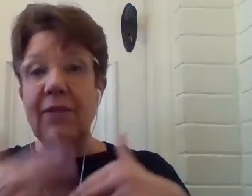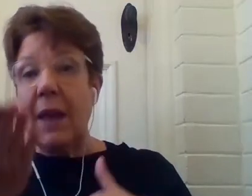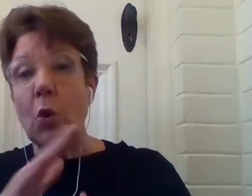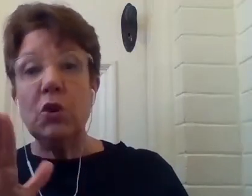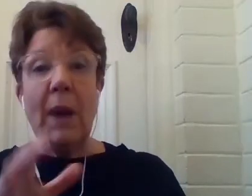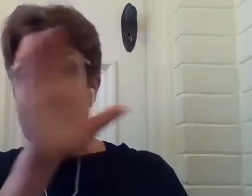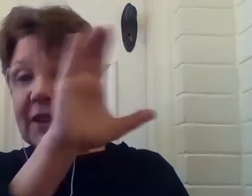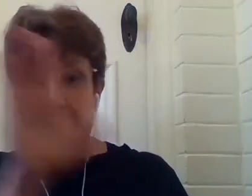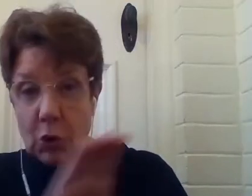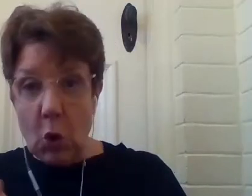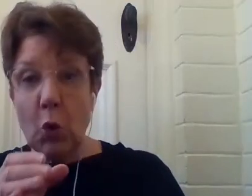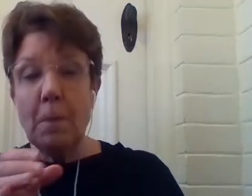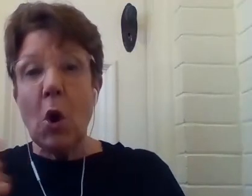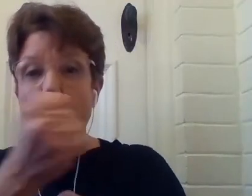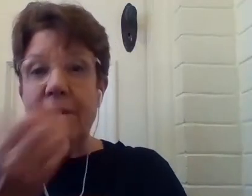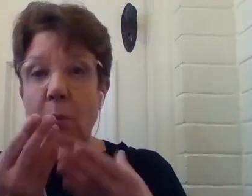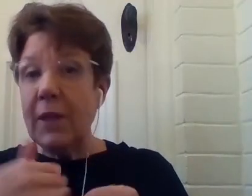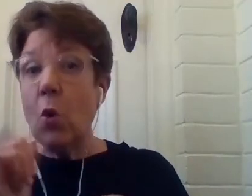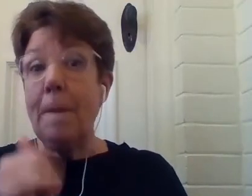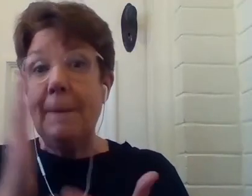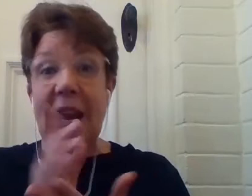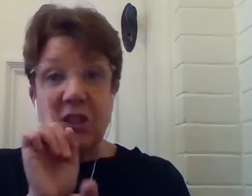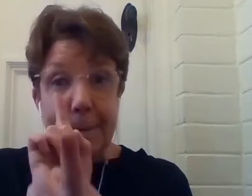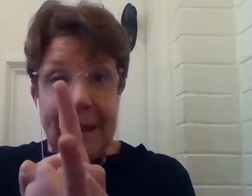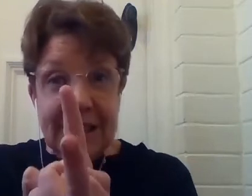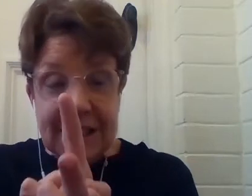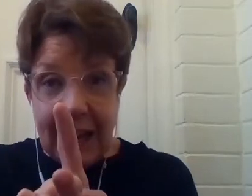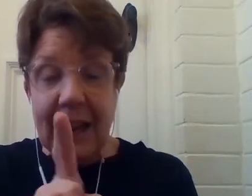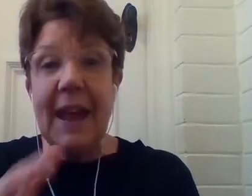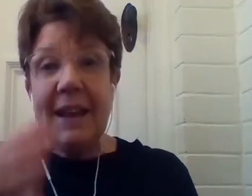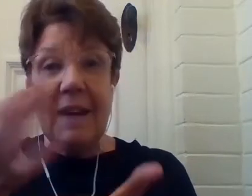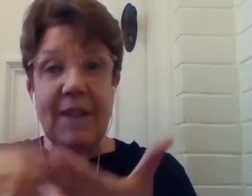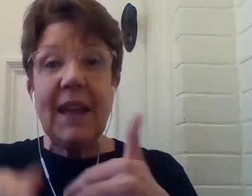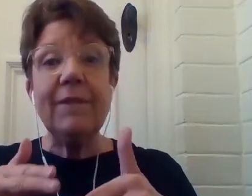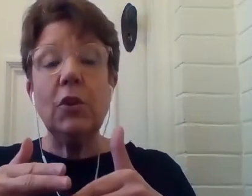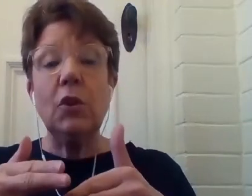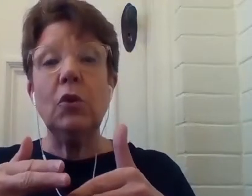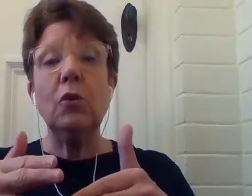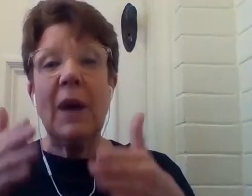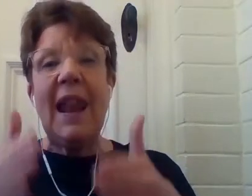with you or a real-live coffee, if you're allowed out. It could be